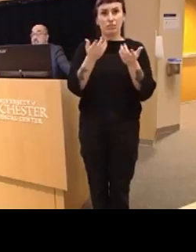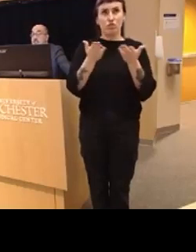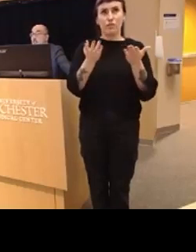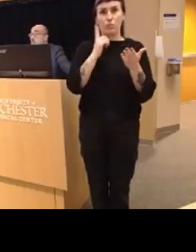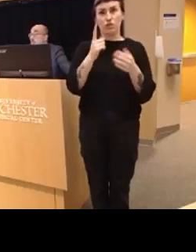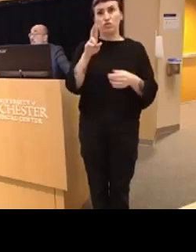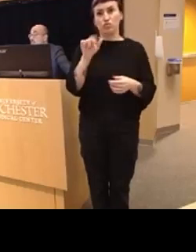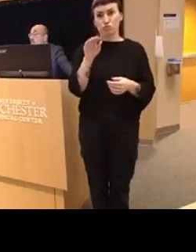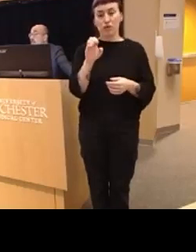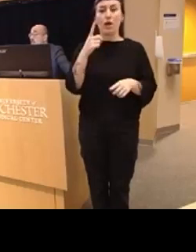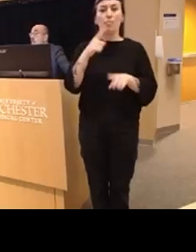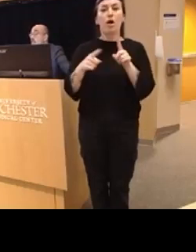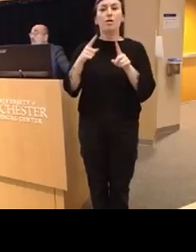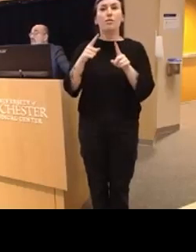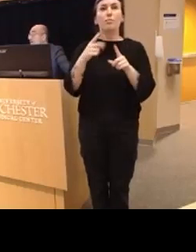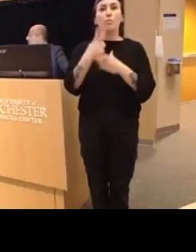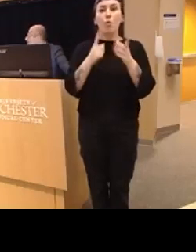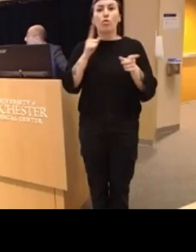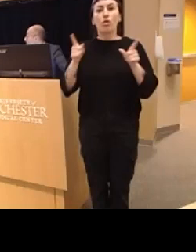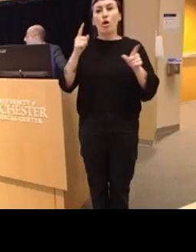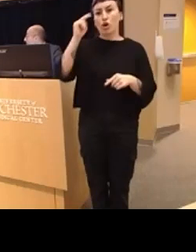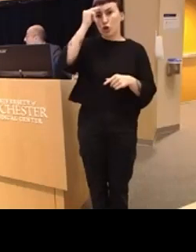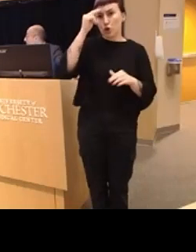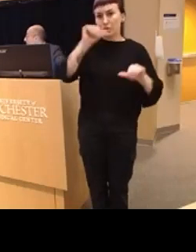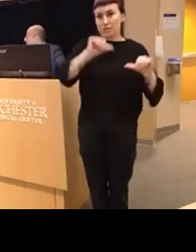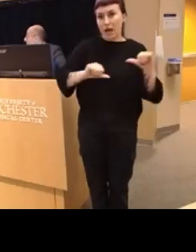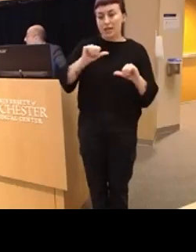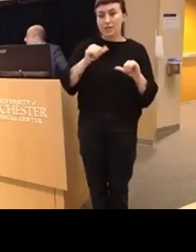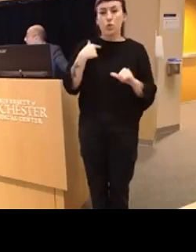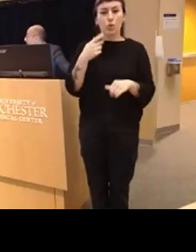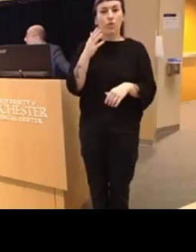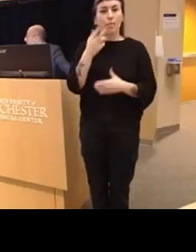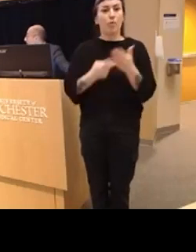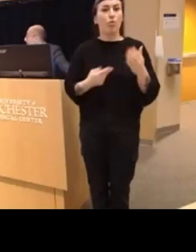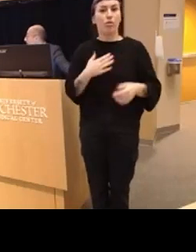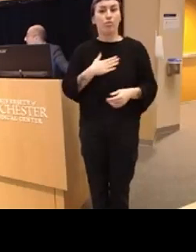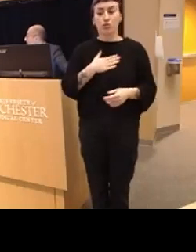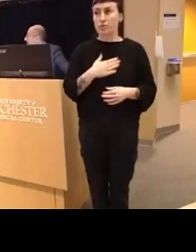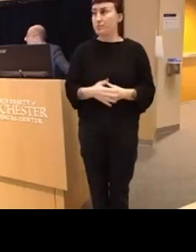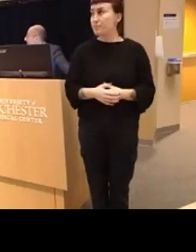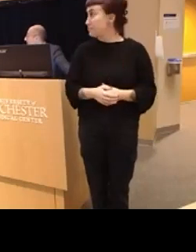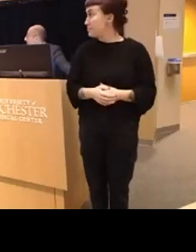they seem to appreciate the Neuroscience from each side and we we do have a several faculty on Zoom